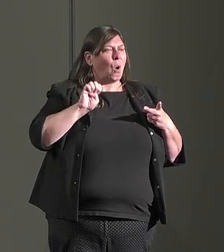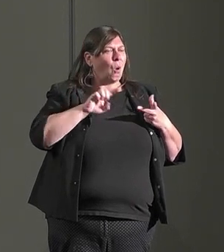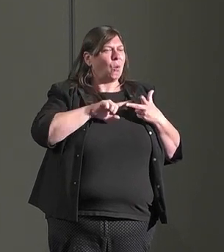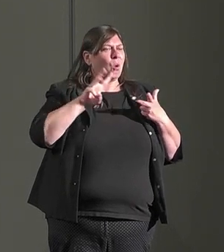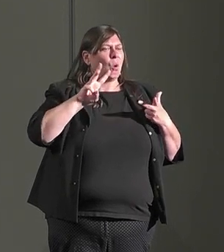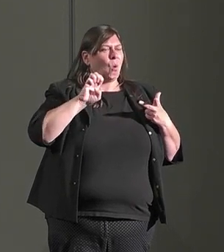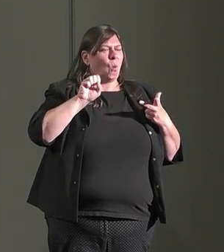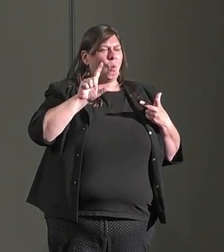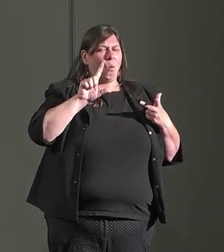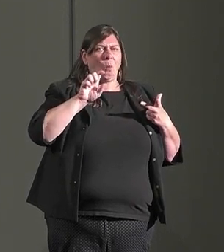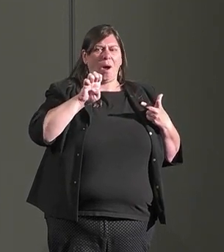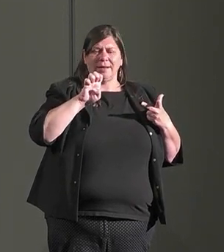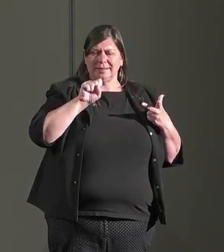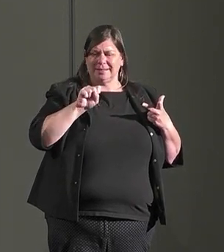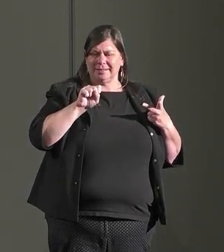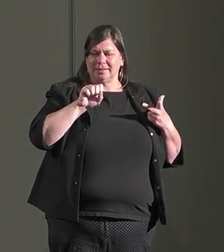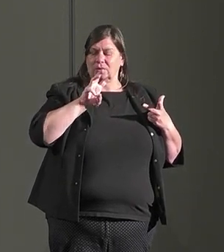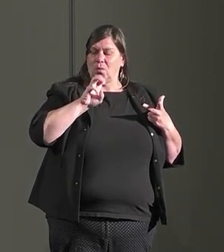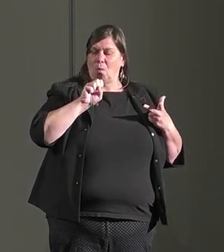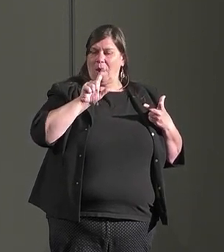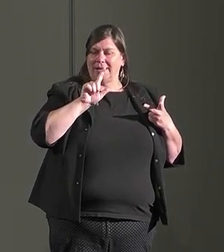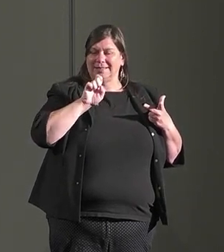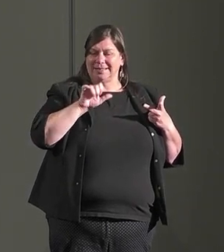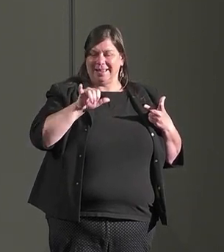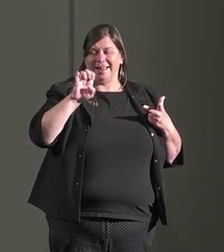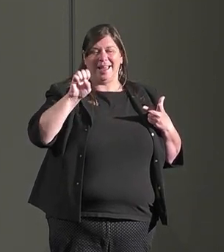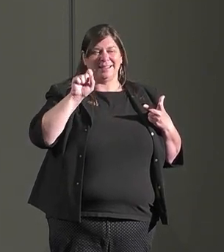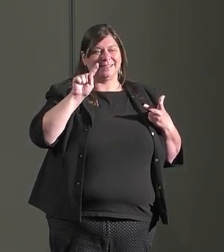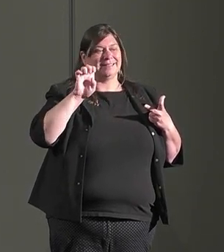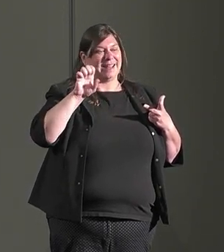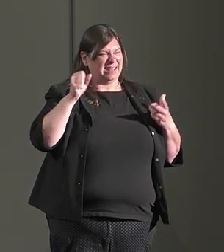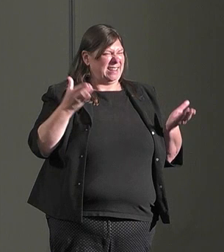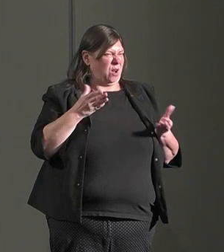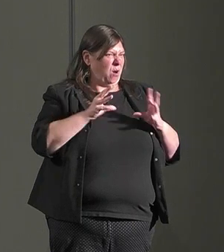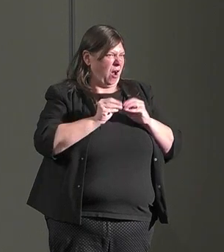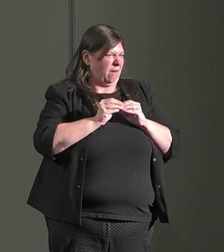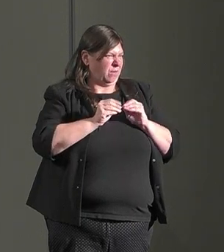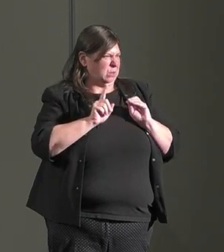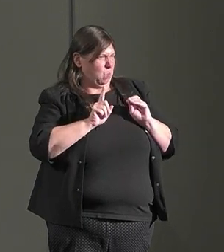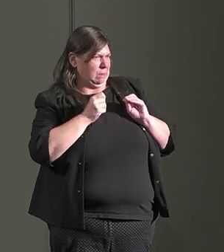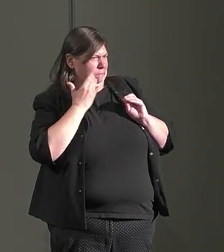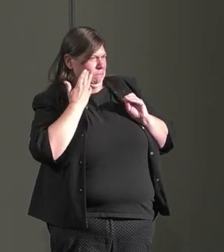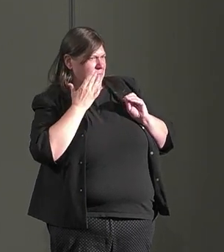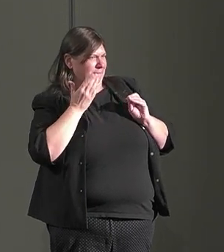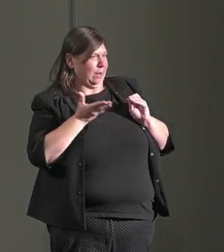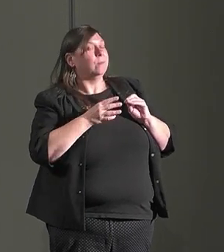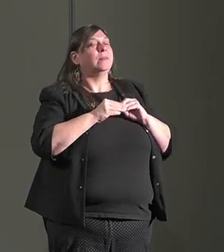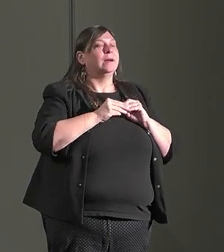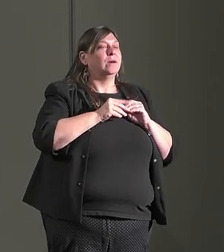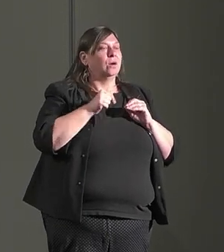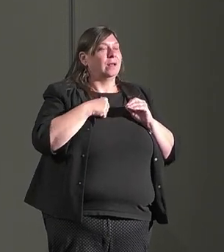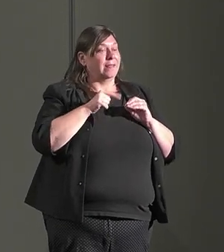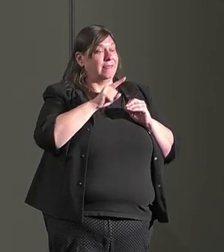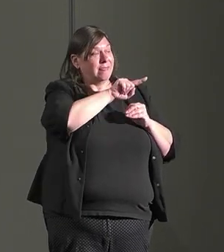that is at the conference I'm not sure he is here. We build skill set in the team so they are closely